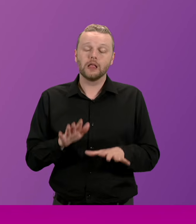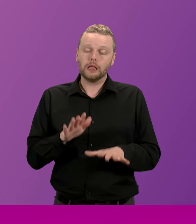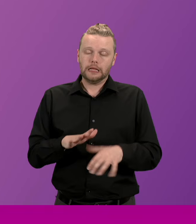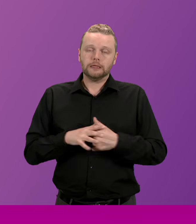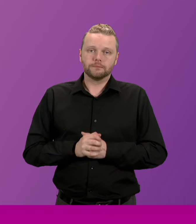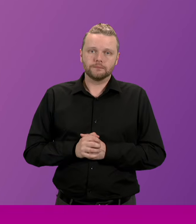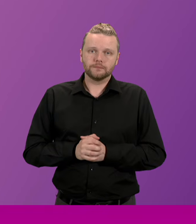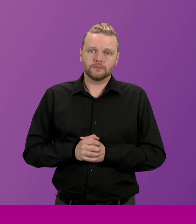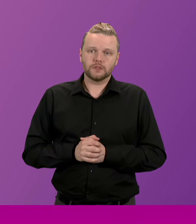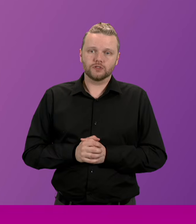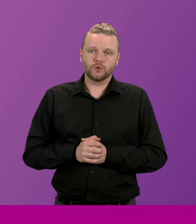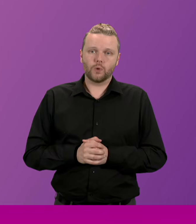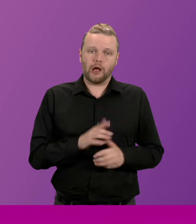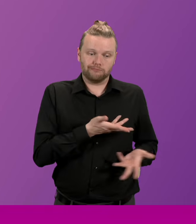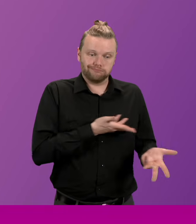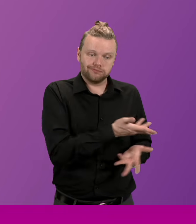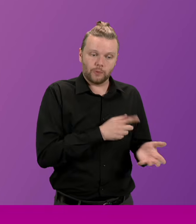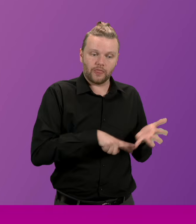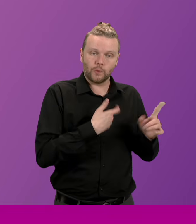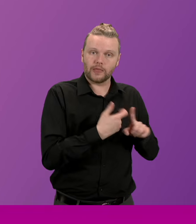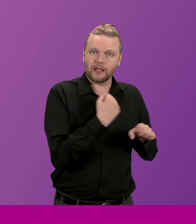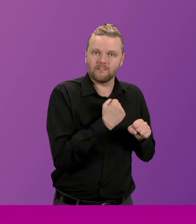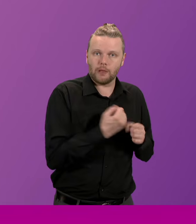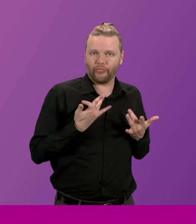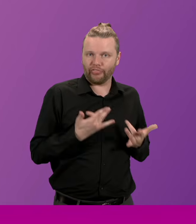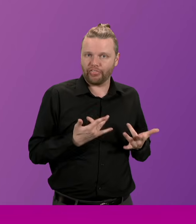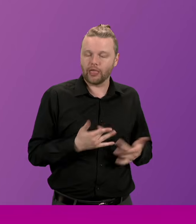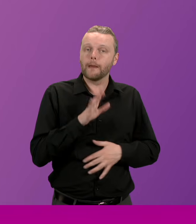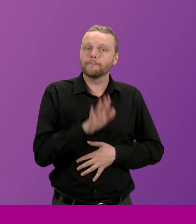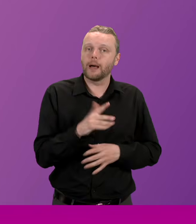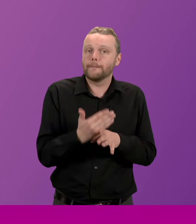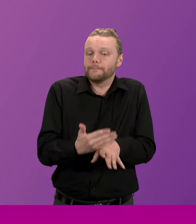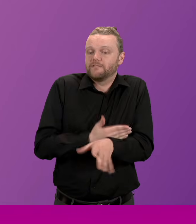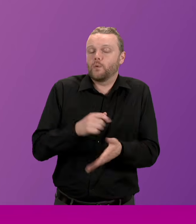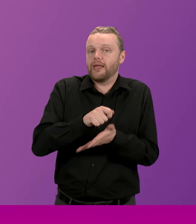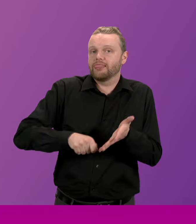We have not had dialogue with the UK Government on that question. However, before the election,